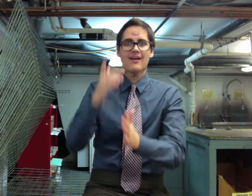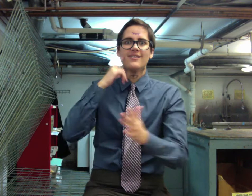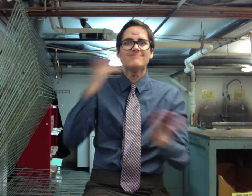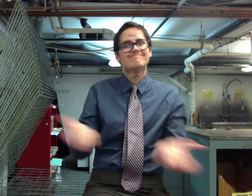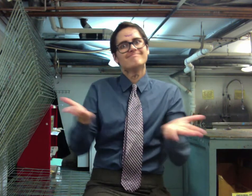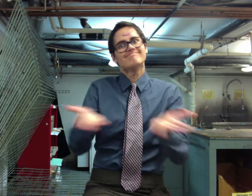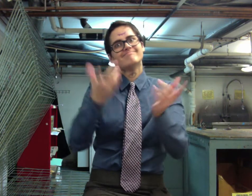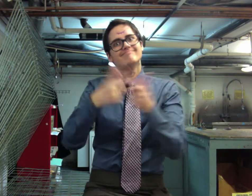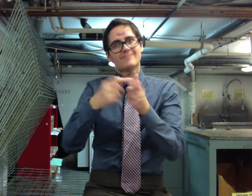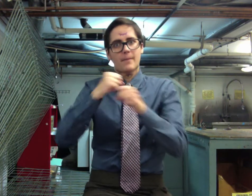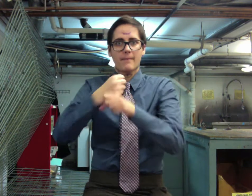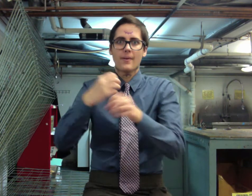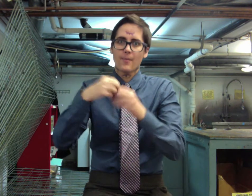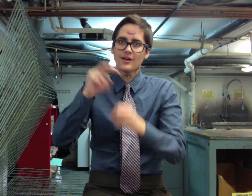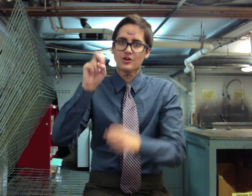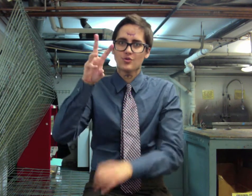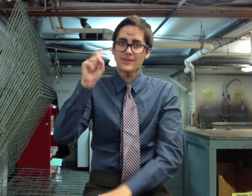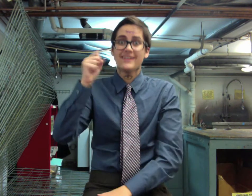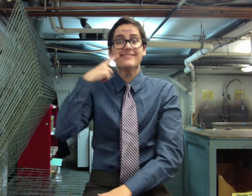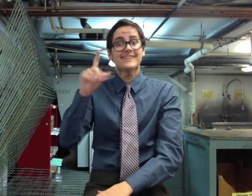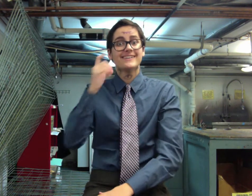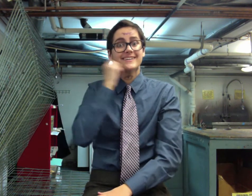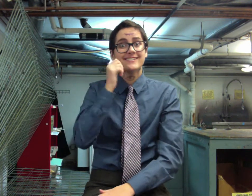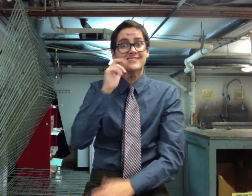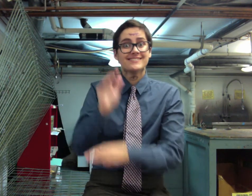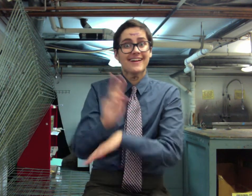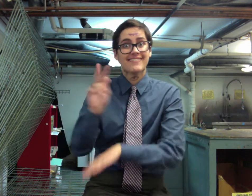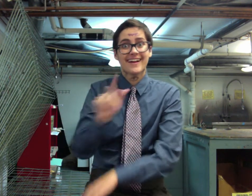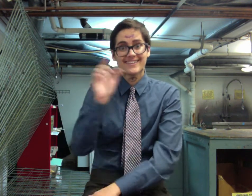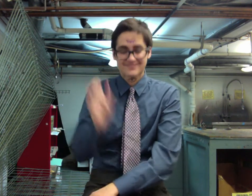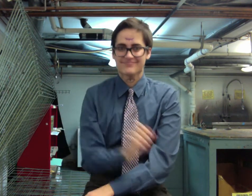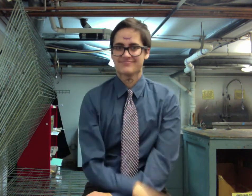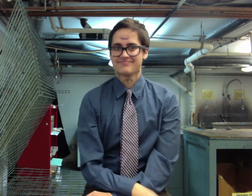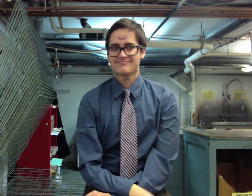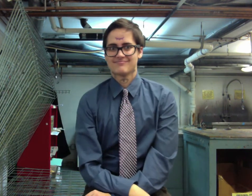supply Night Vale with important news and features!